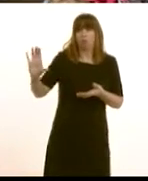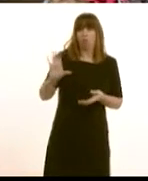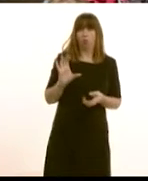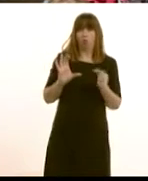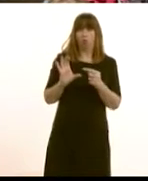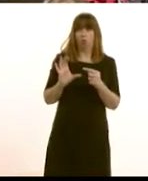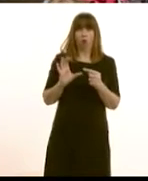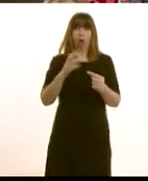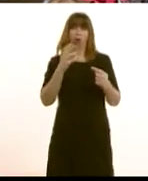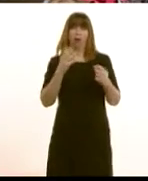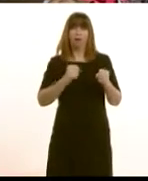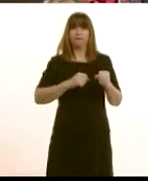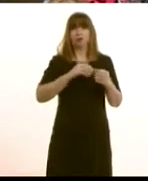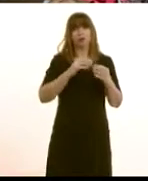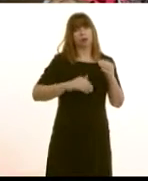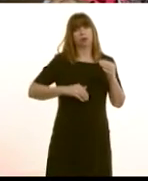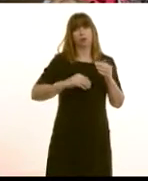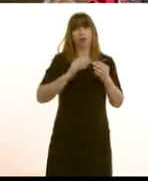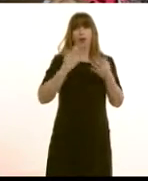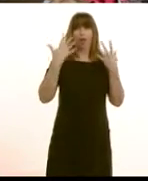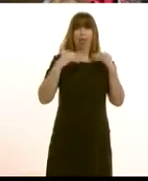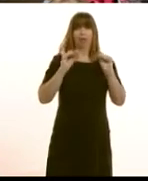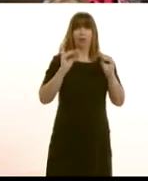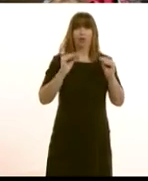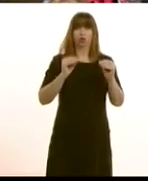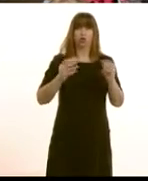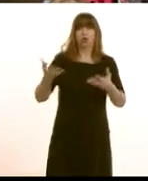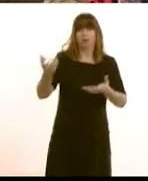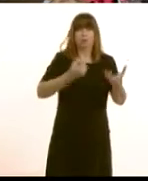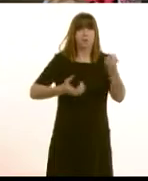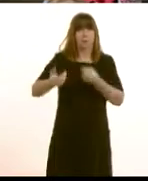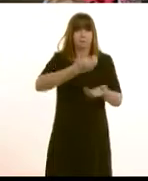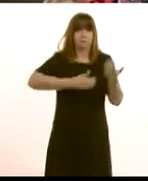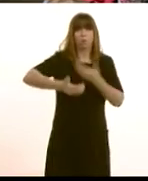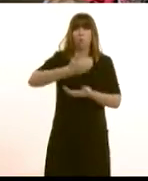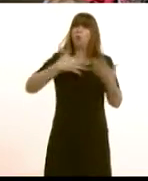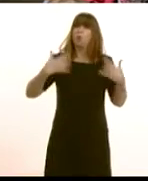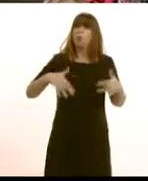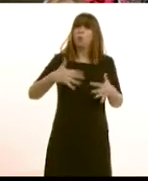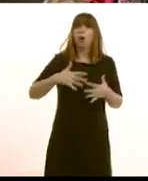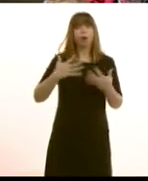the total income of HE in Wales. Secondly, we know that many HE institutions have substantial